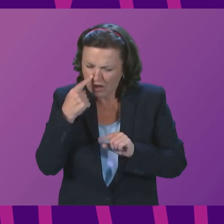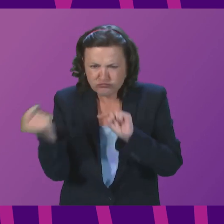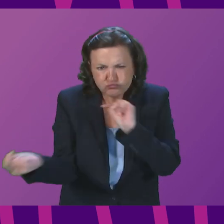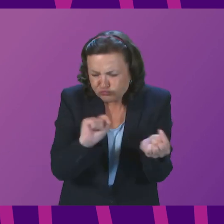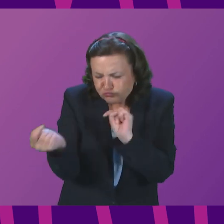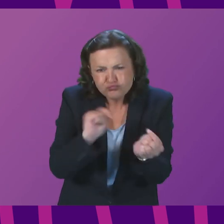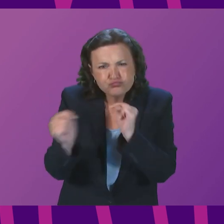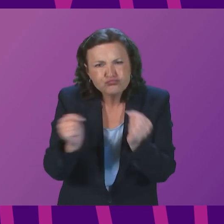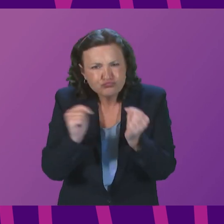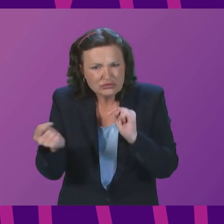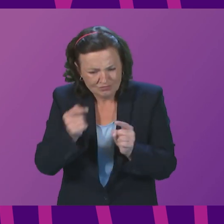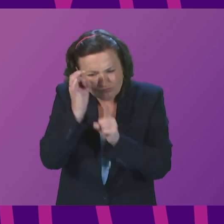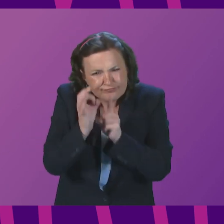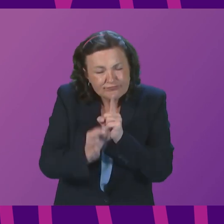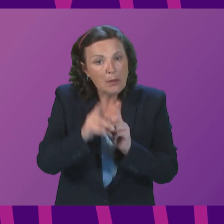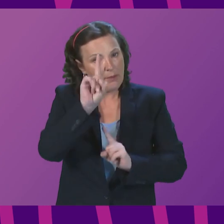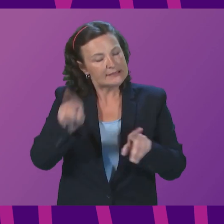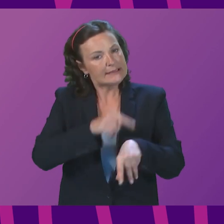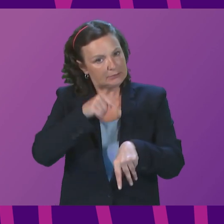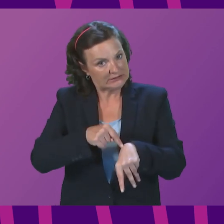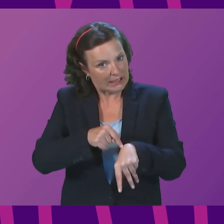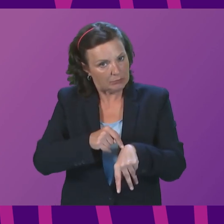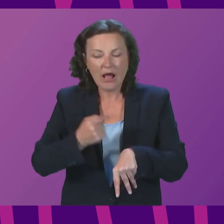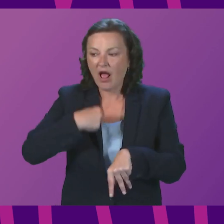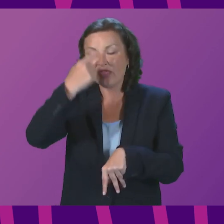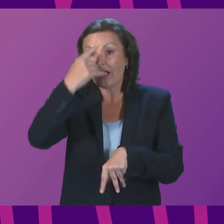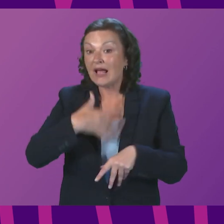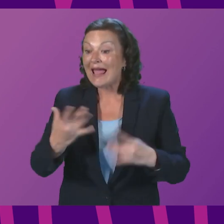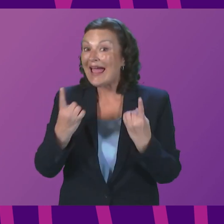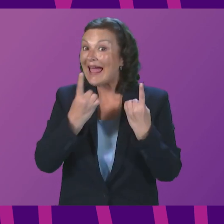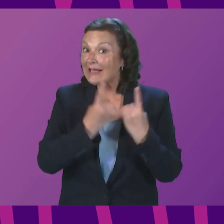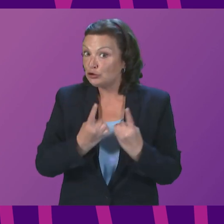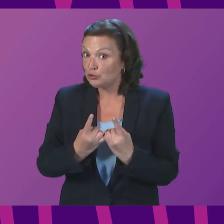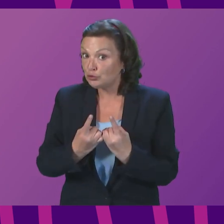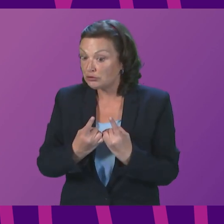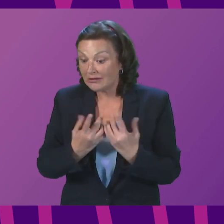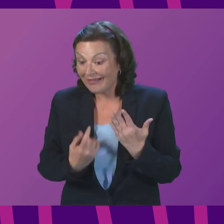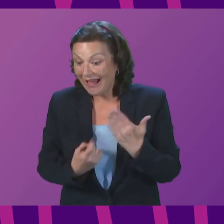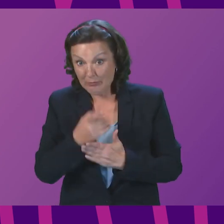but it is as important that we ensure that the recommendations from John Sturrock’s